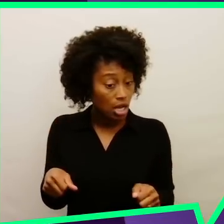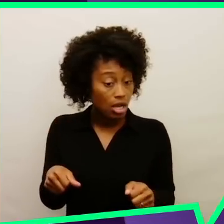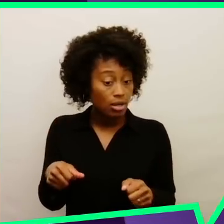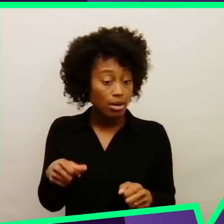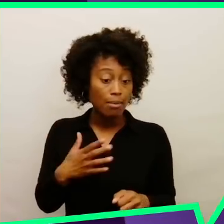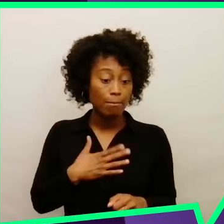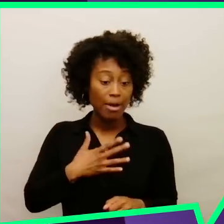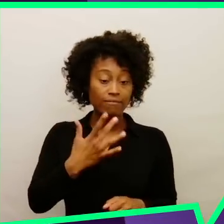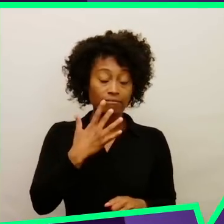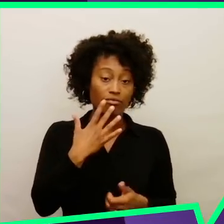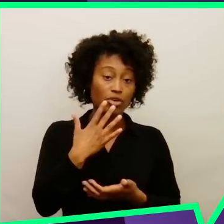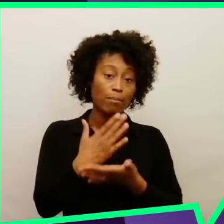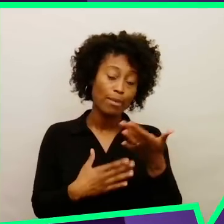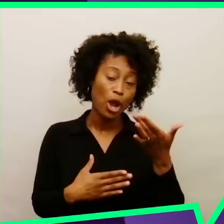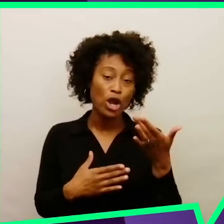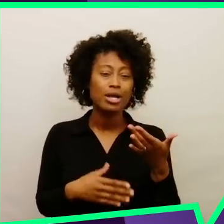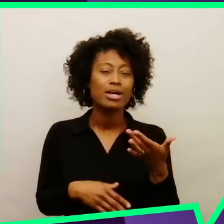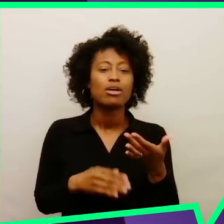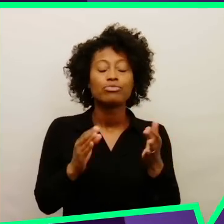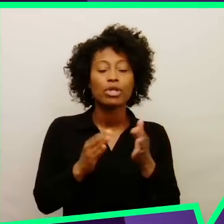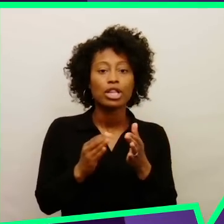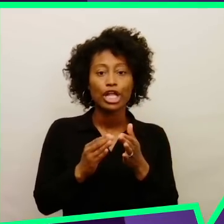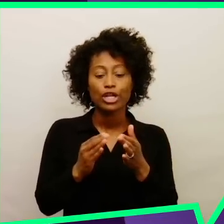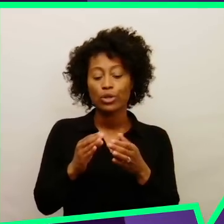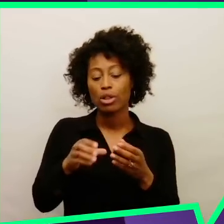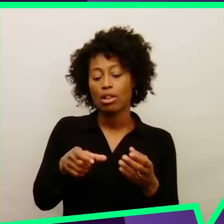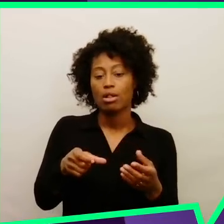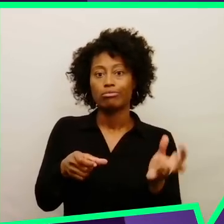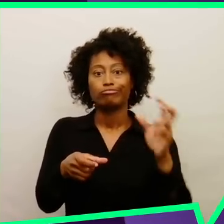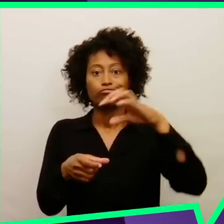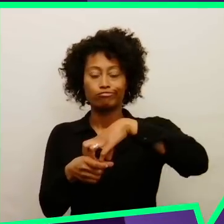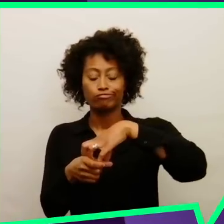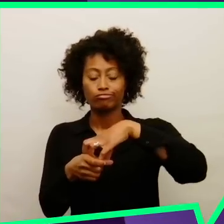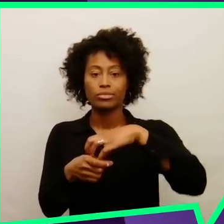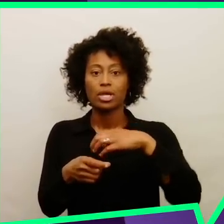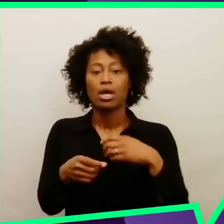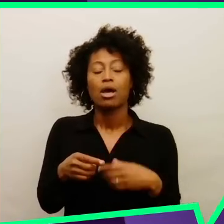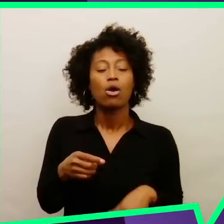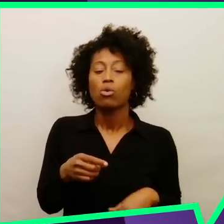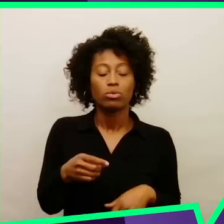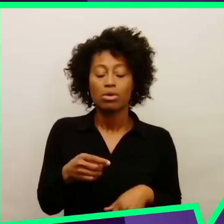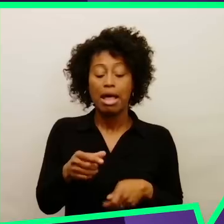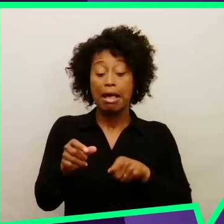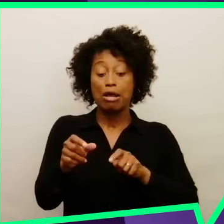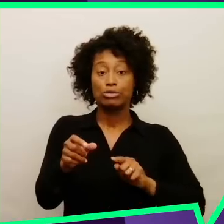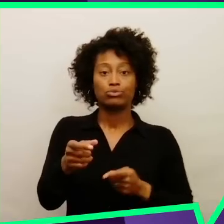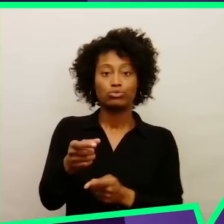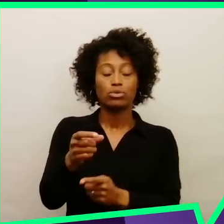If you want to use it in a handheld way, you totally can. And that's awesome. But one of my favorite parts about it